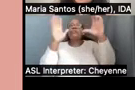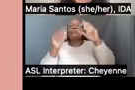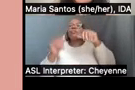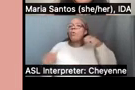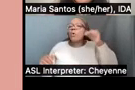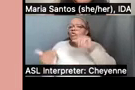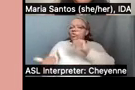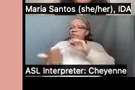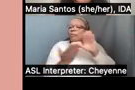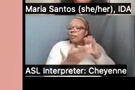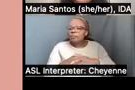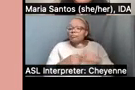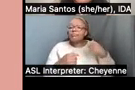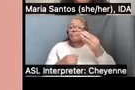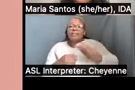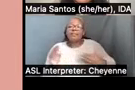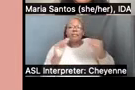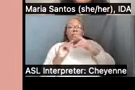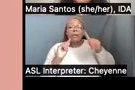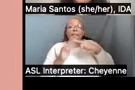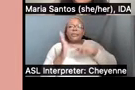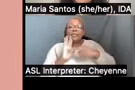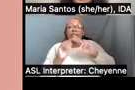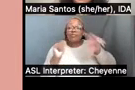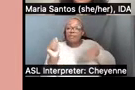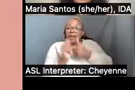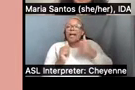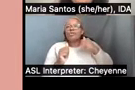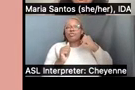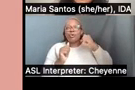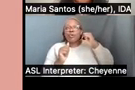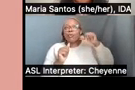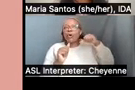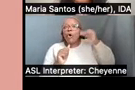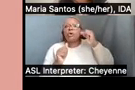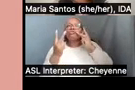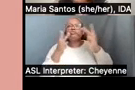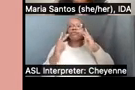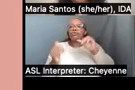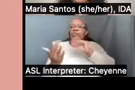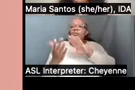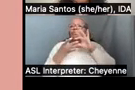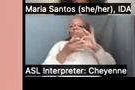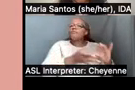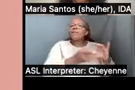This will tell us more about the intentionality of your audio-visual approach as it pertains to the